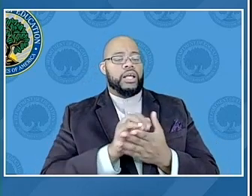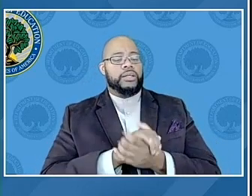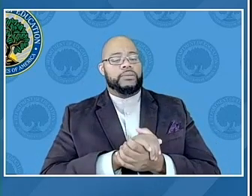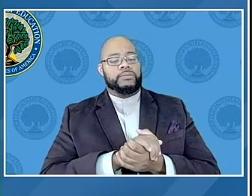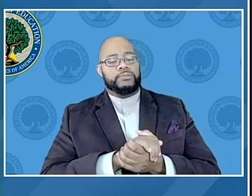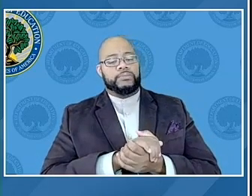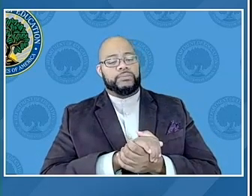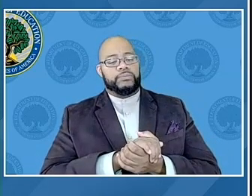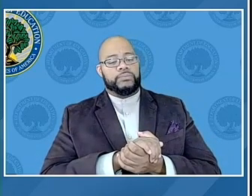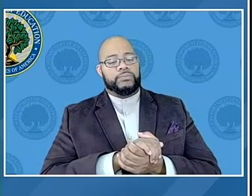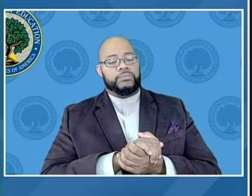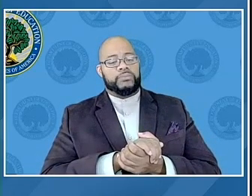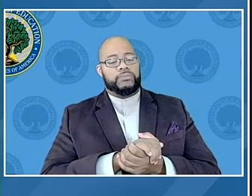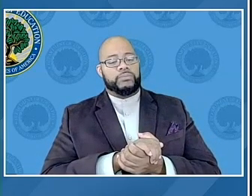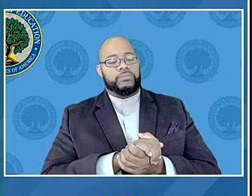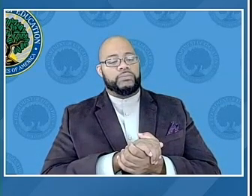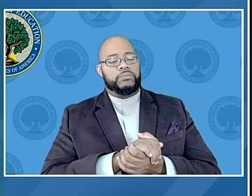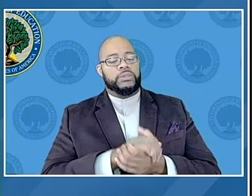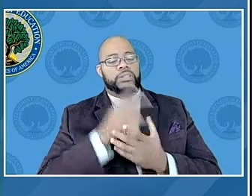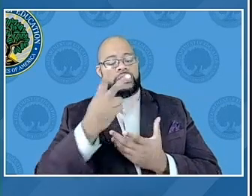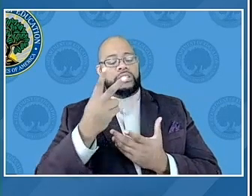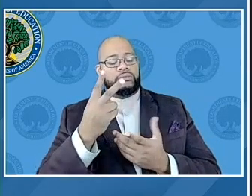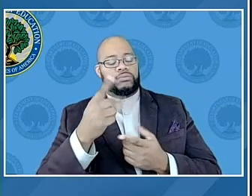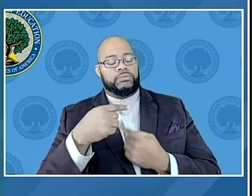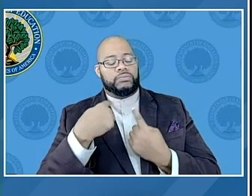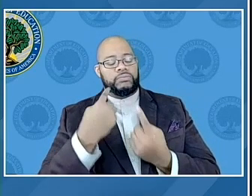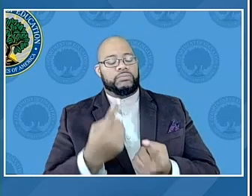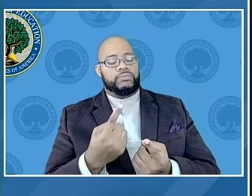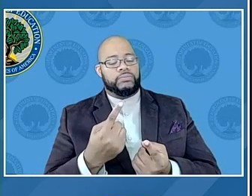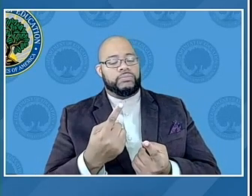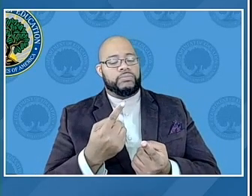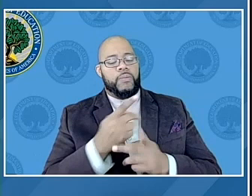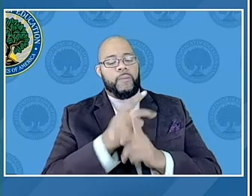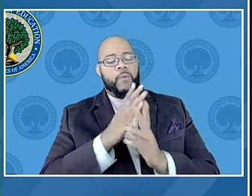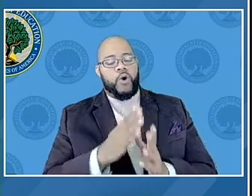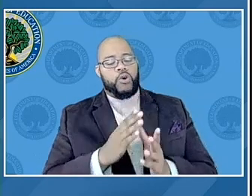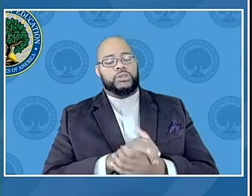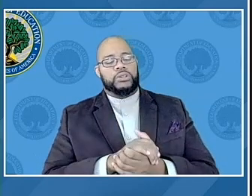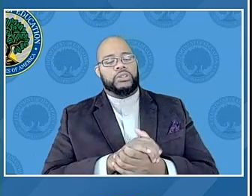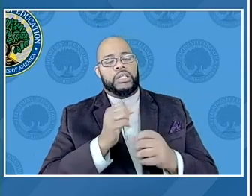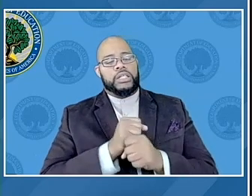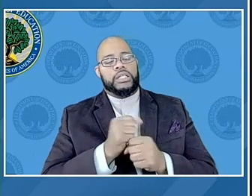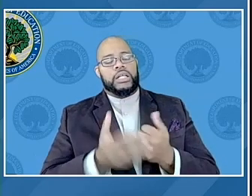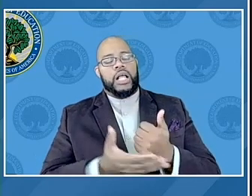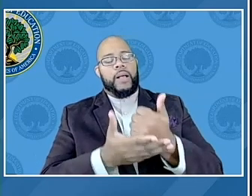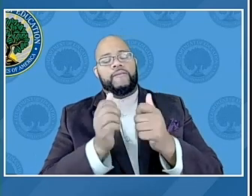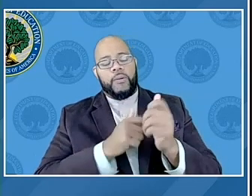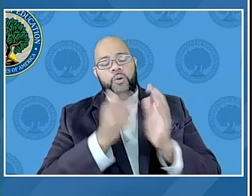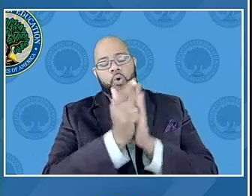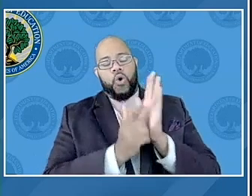remains for regarding borrowers getting assistance from lawyers in relief is that